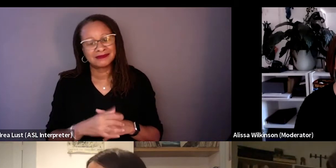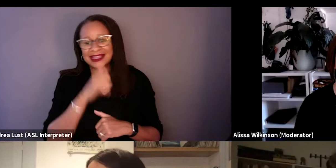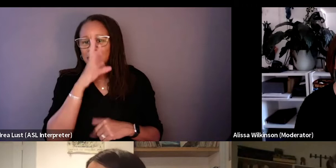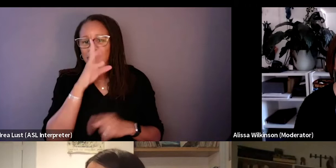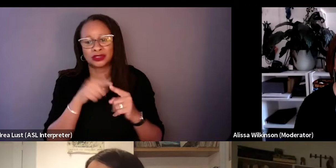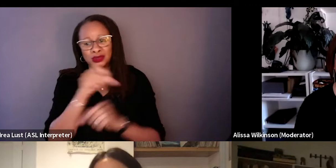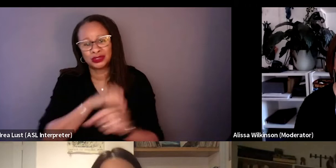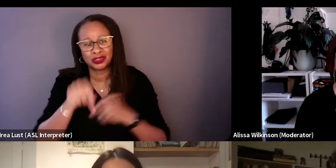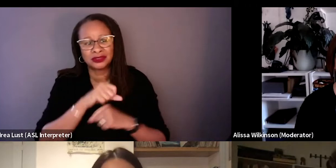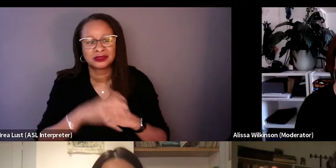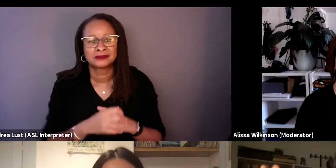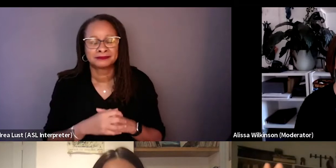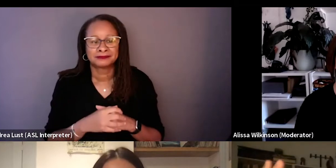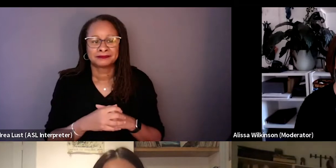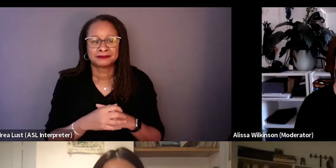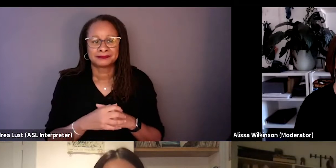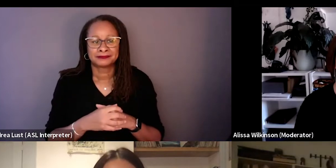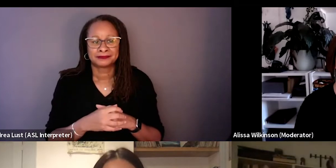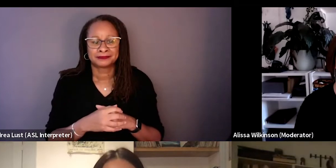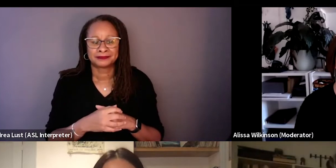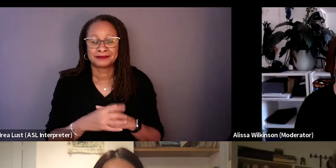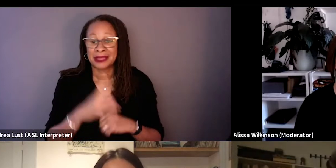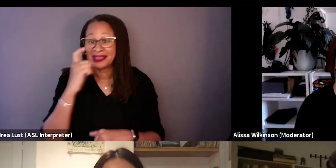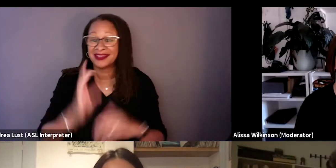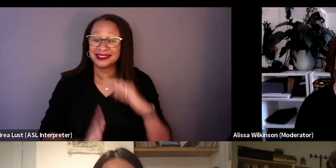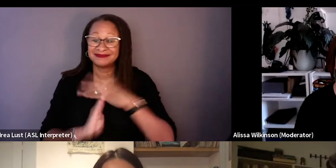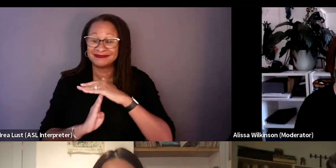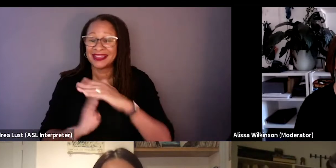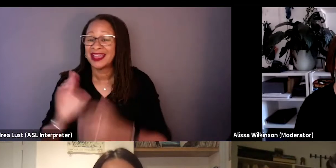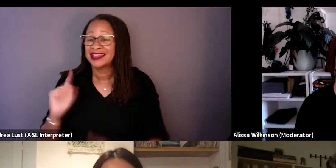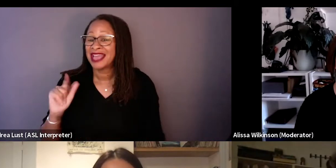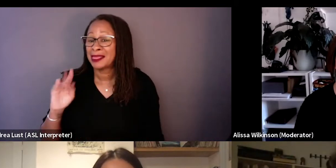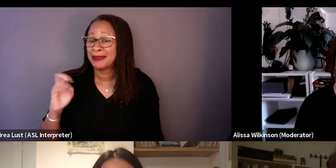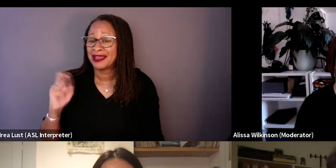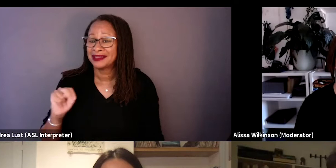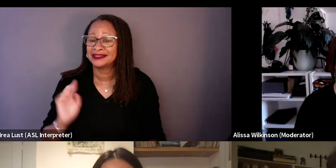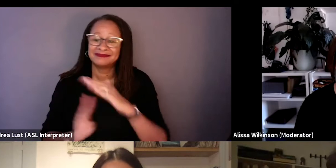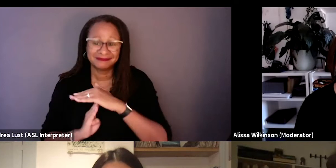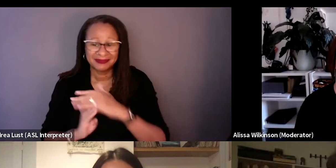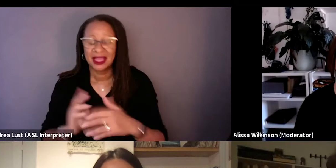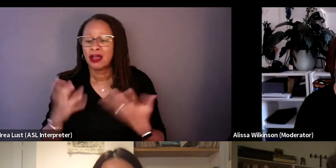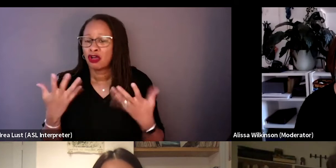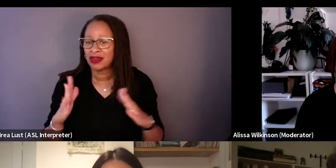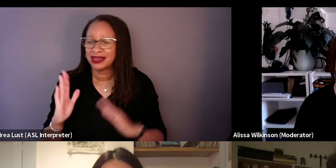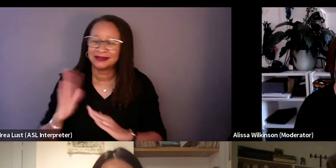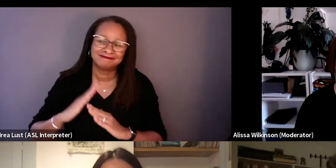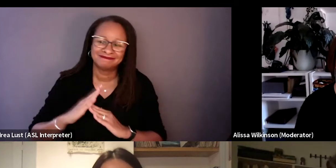And I think since the Taliban have been already legitimized, when we started the film,